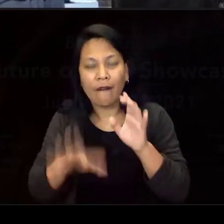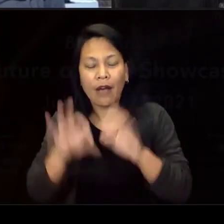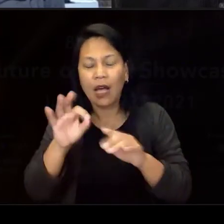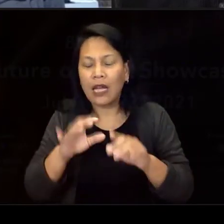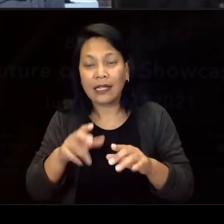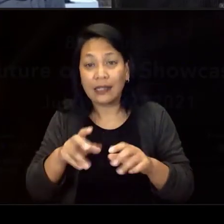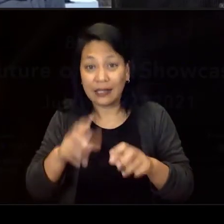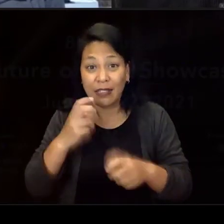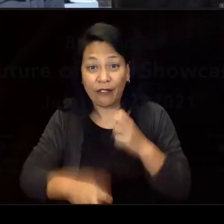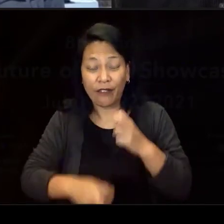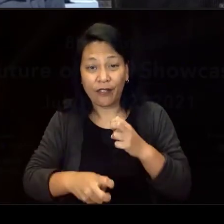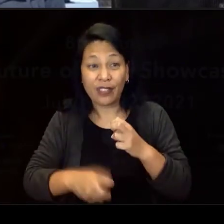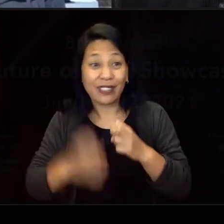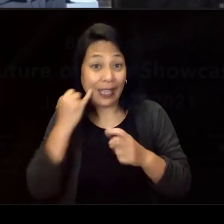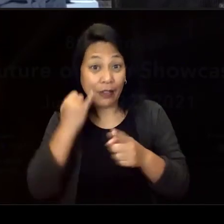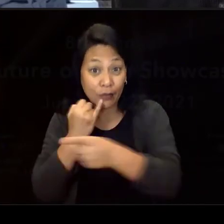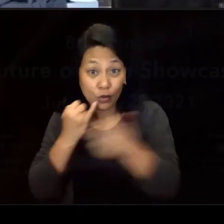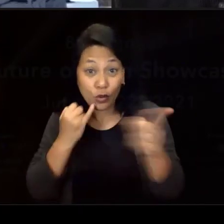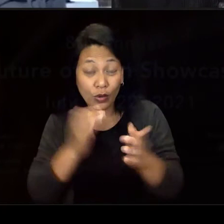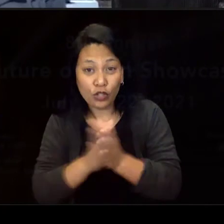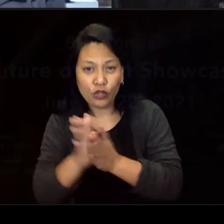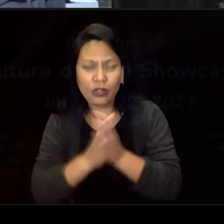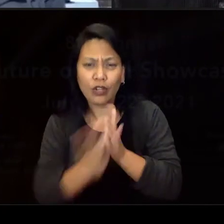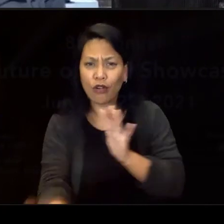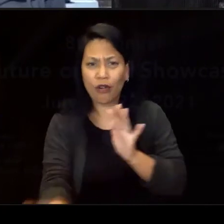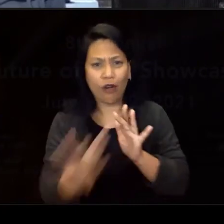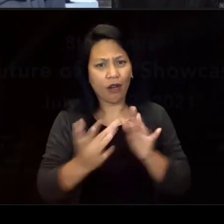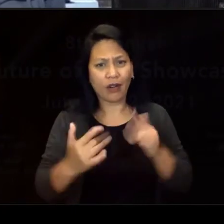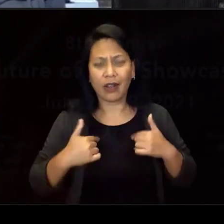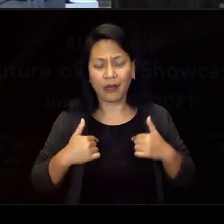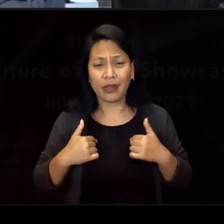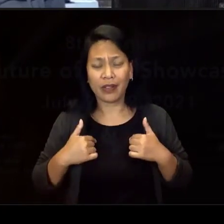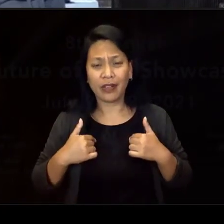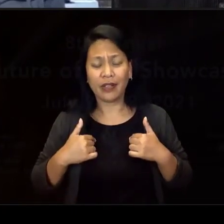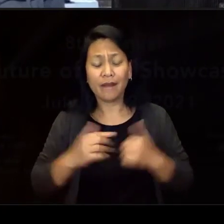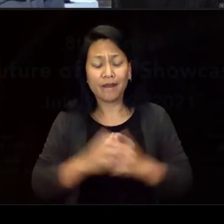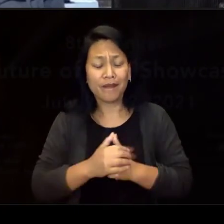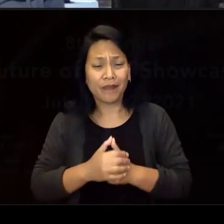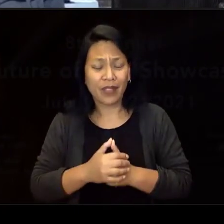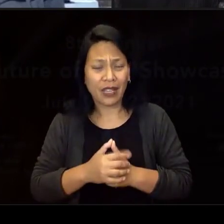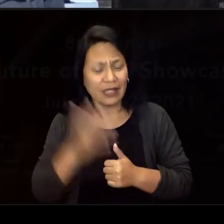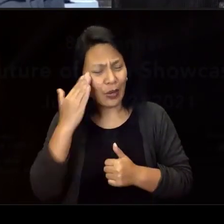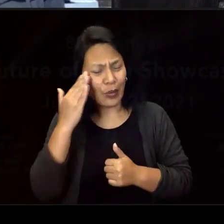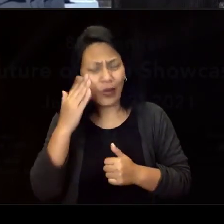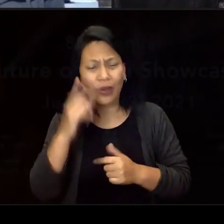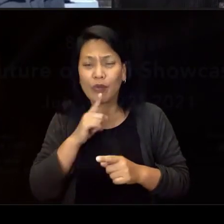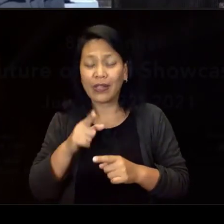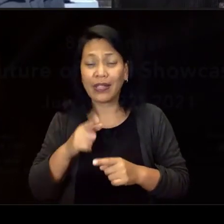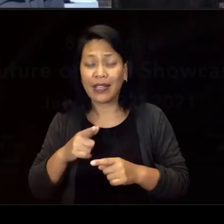I will tell you as much as I can, because for the last two years, my husband's like, he felt like every day I was in school,